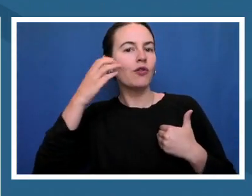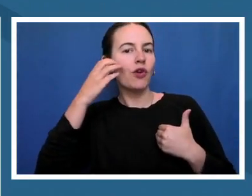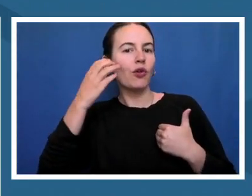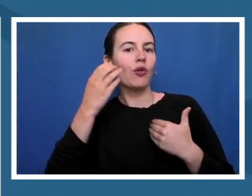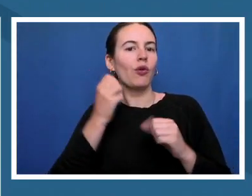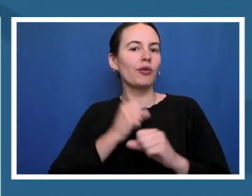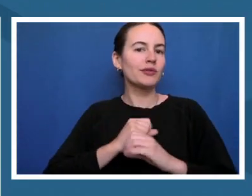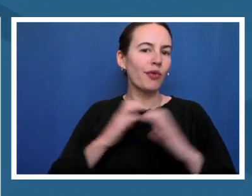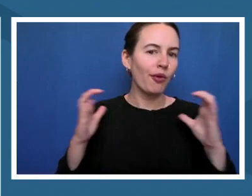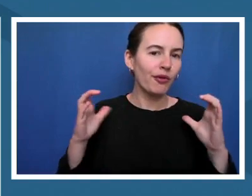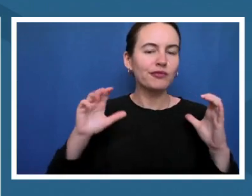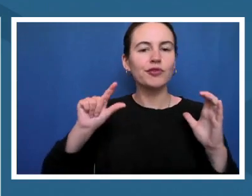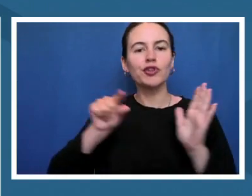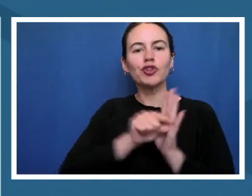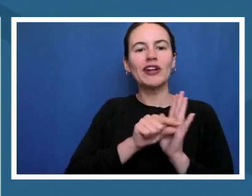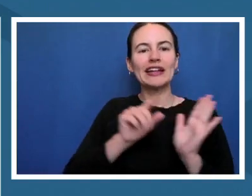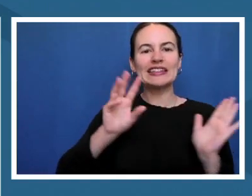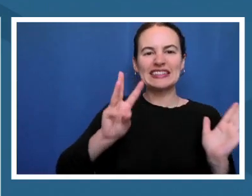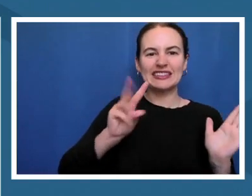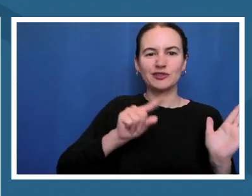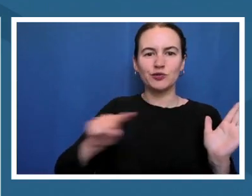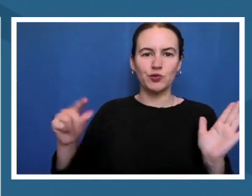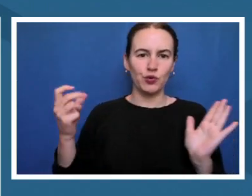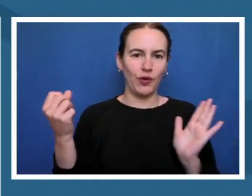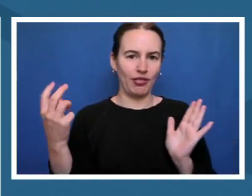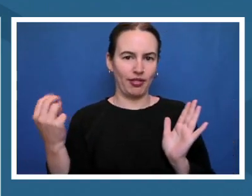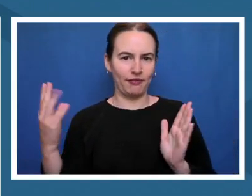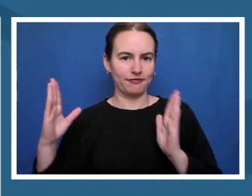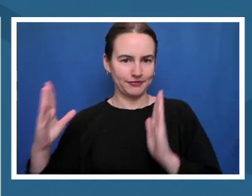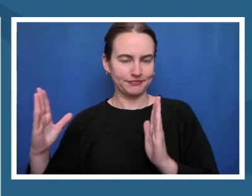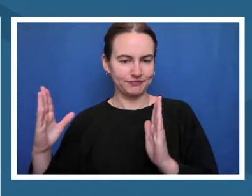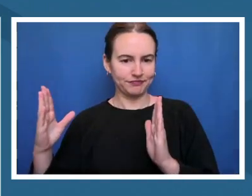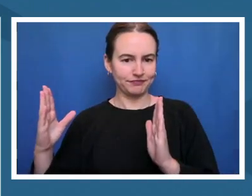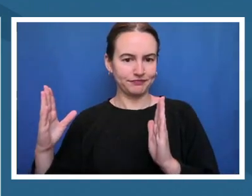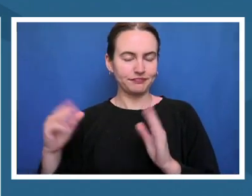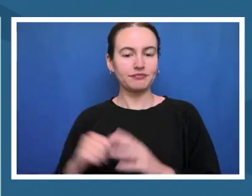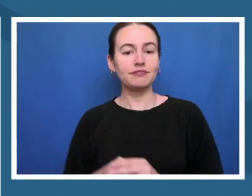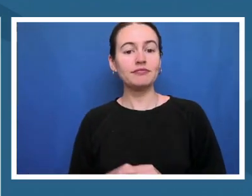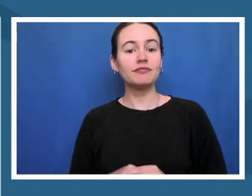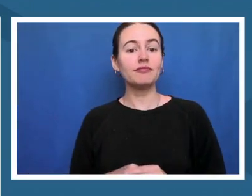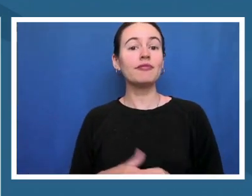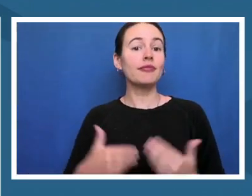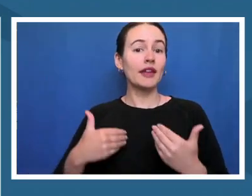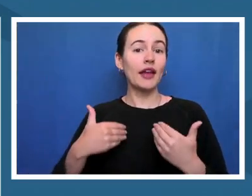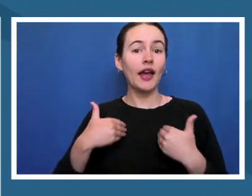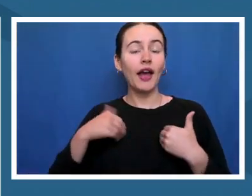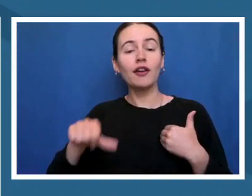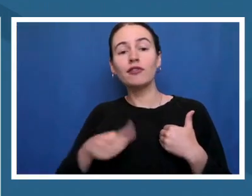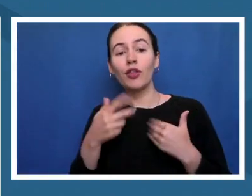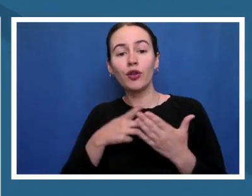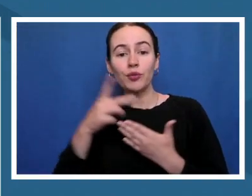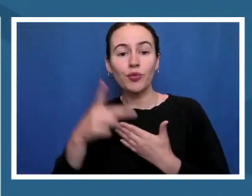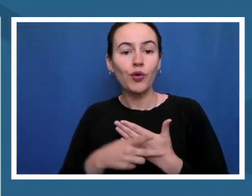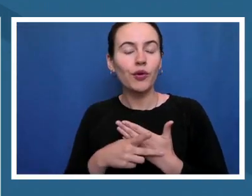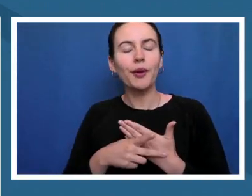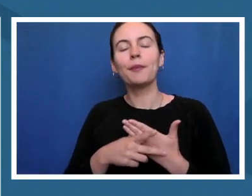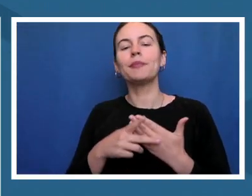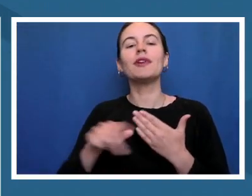cell phone specific content but that being said i also have additional programs this idea of